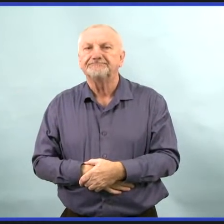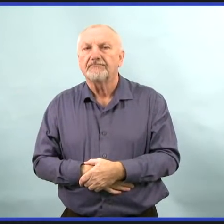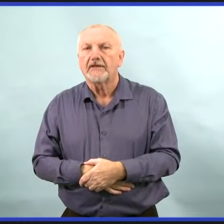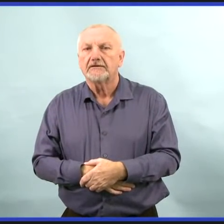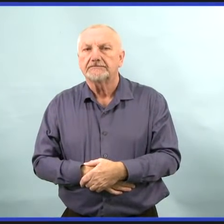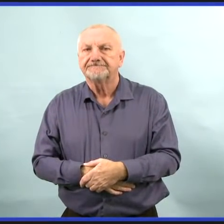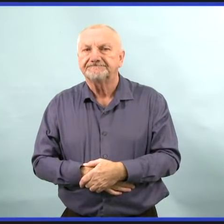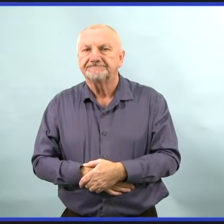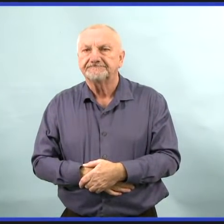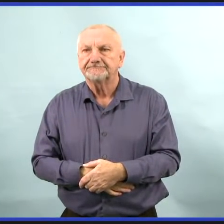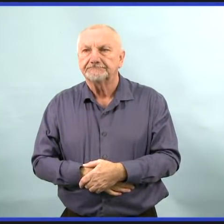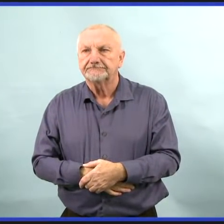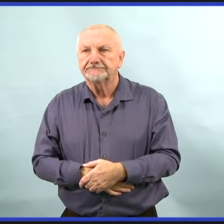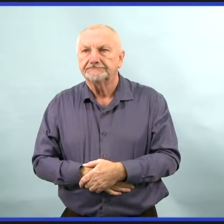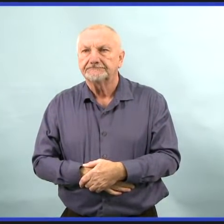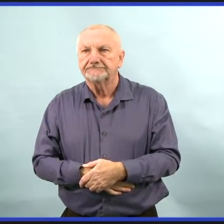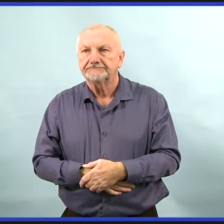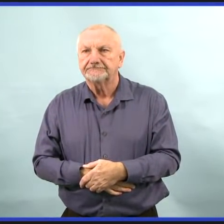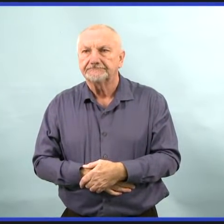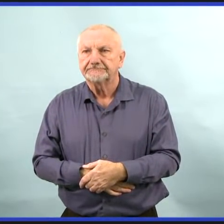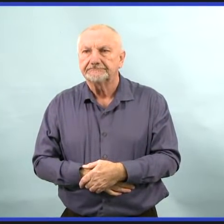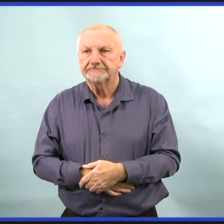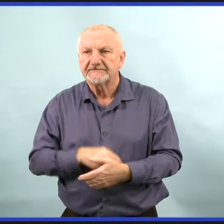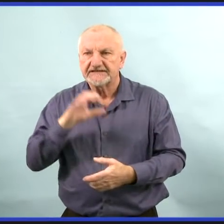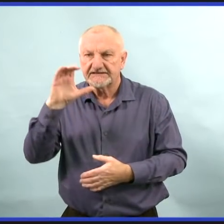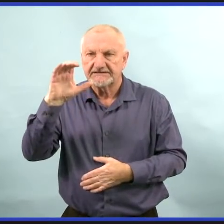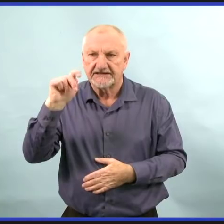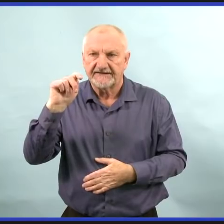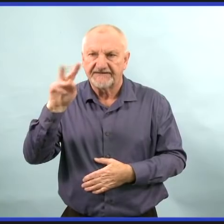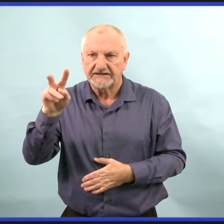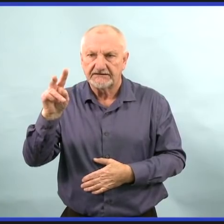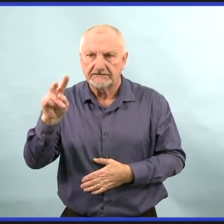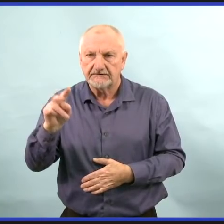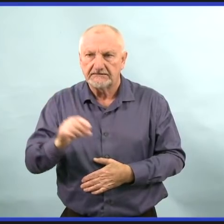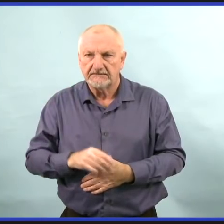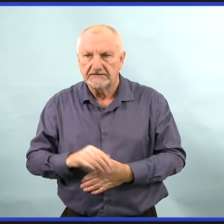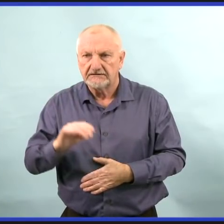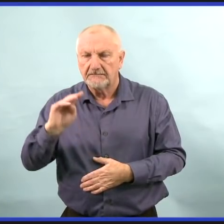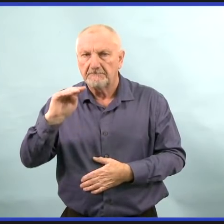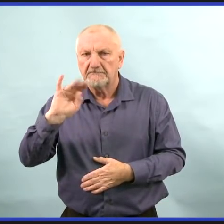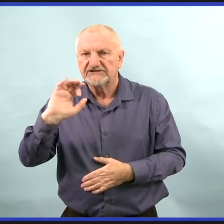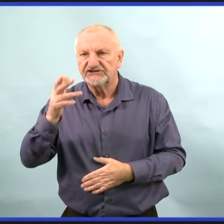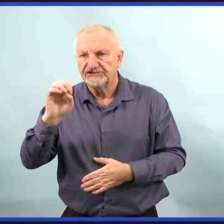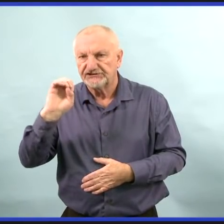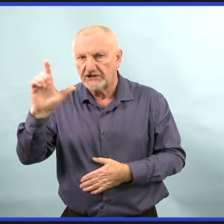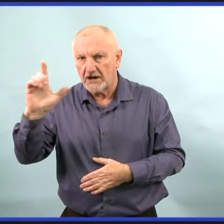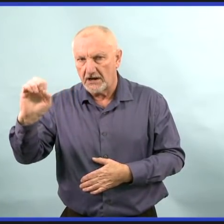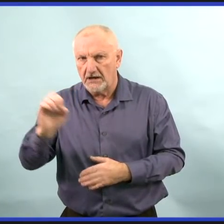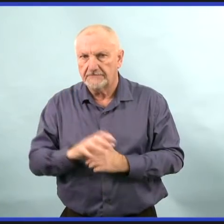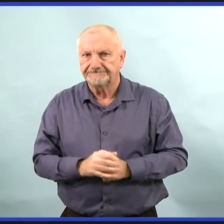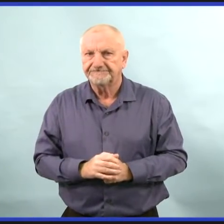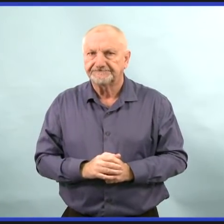up next from ctv michelle hi doctor rorson do you have any